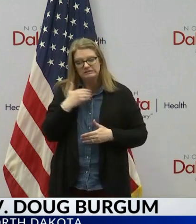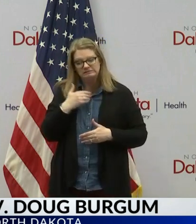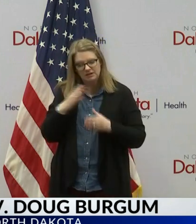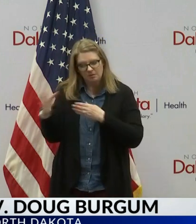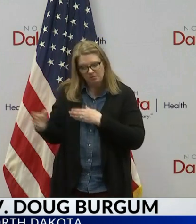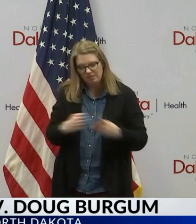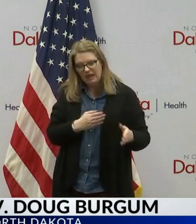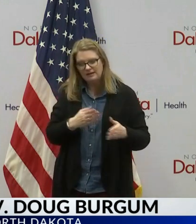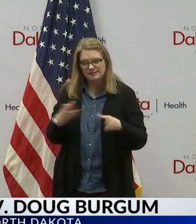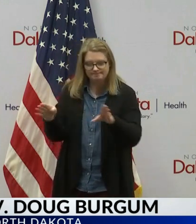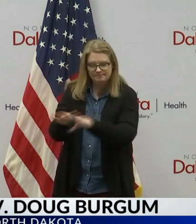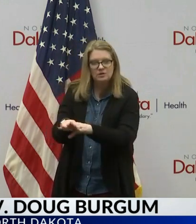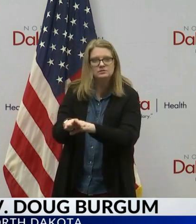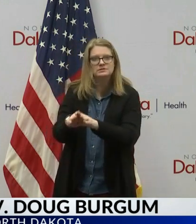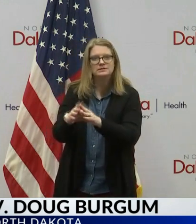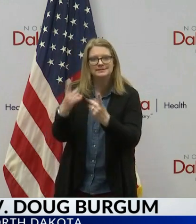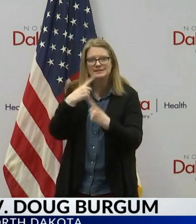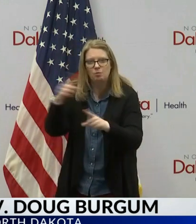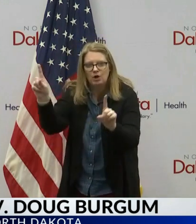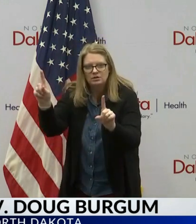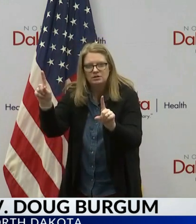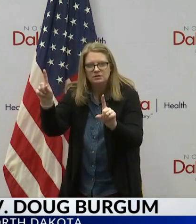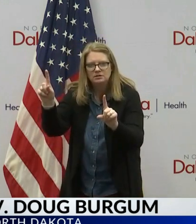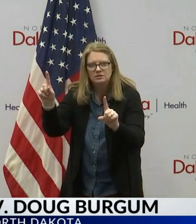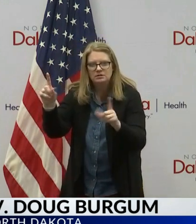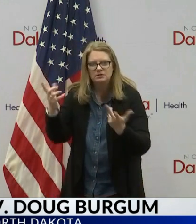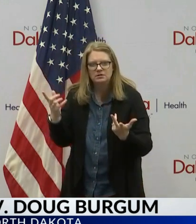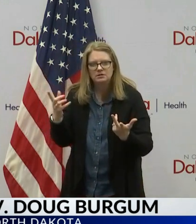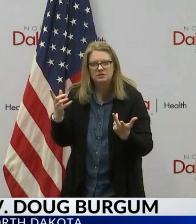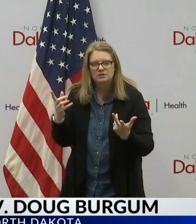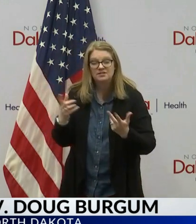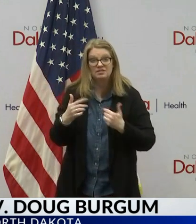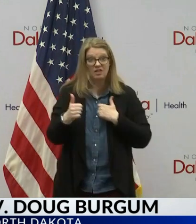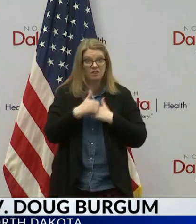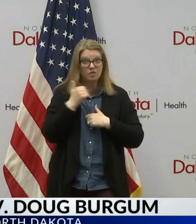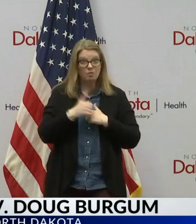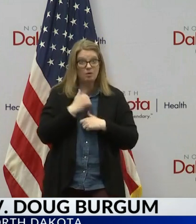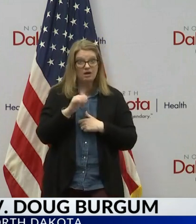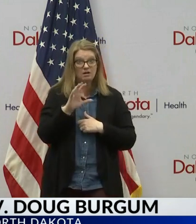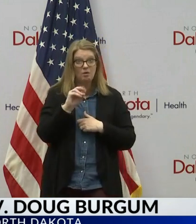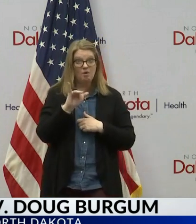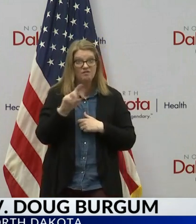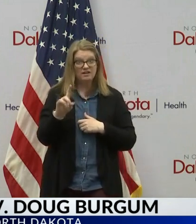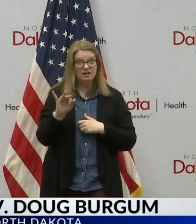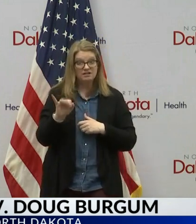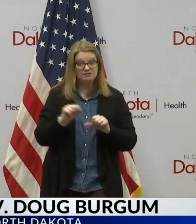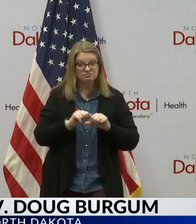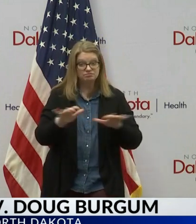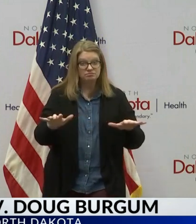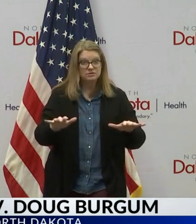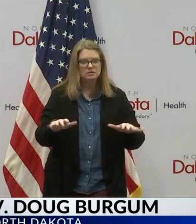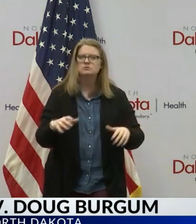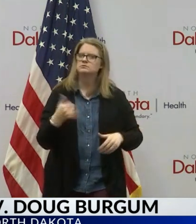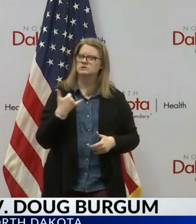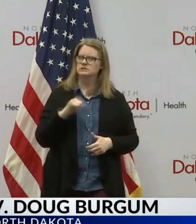AGRICULTURE, CARE IS FREE TO CONTINUE TO OPERATE, BUT THE STEPS THEY HAVE TAKEN WORKED AND WE GET LOW NUMBERS. NOT BECAUSE THERE WASN'T A